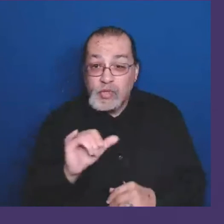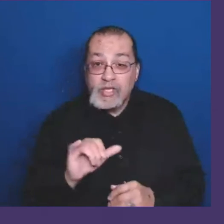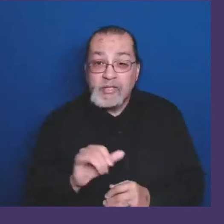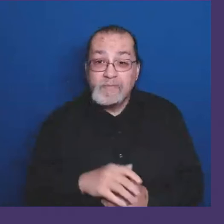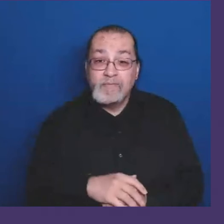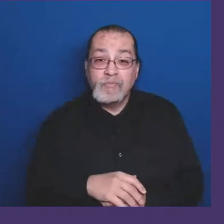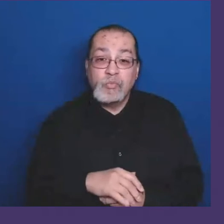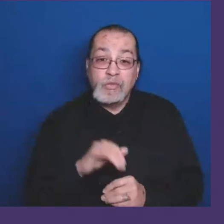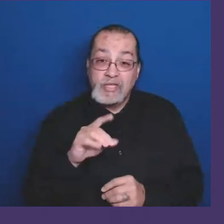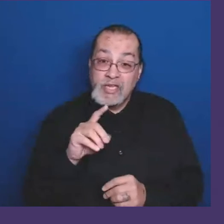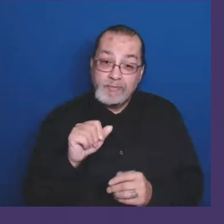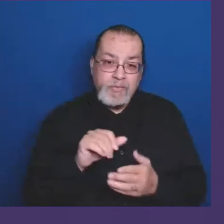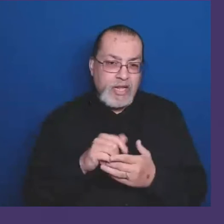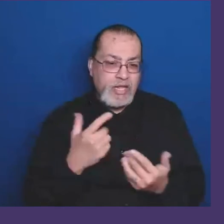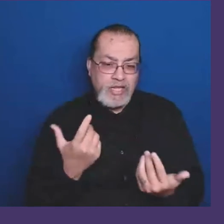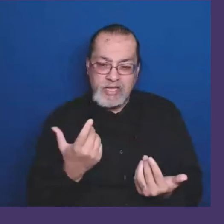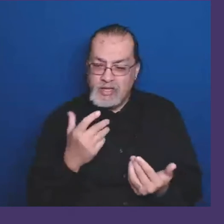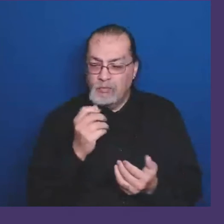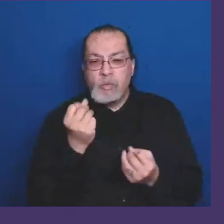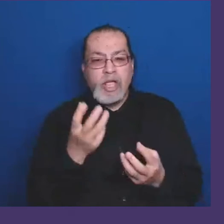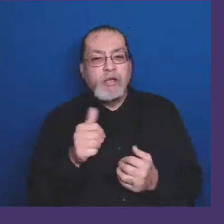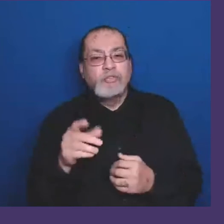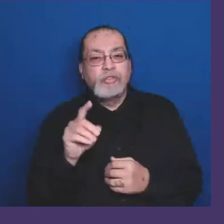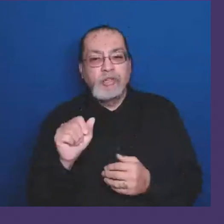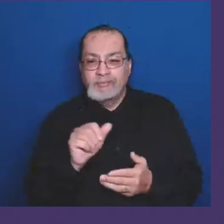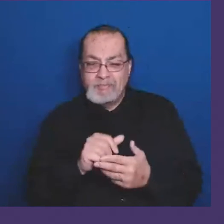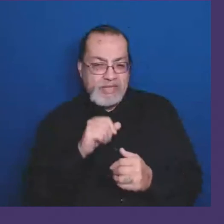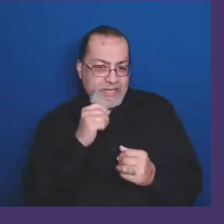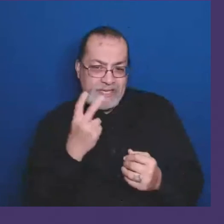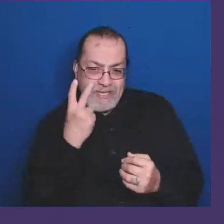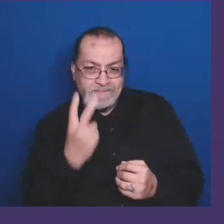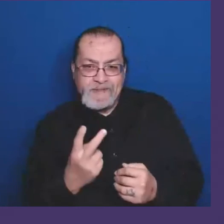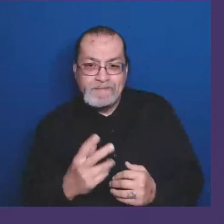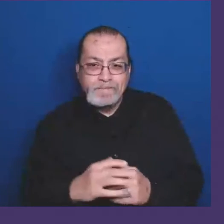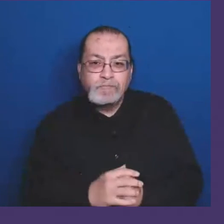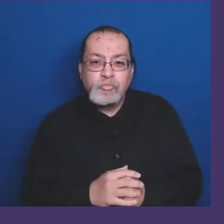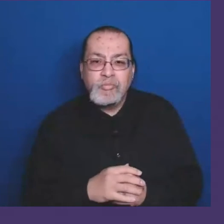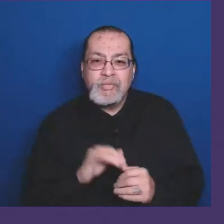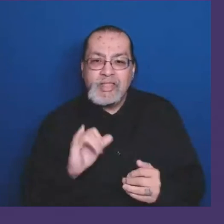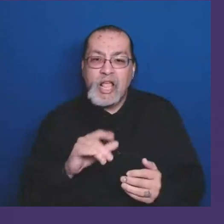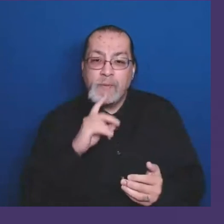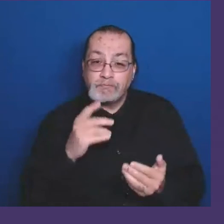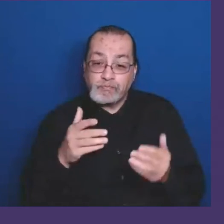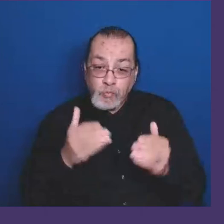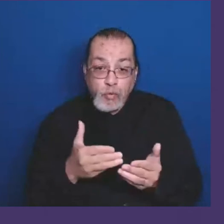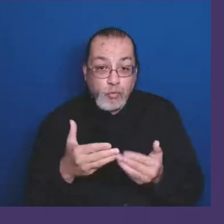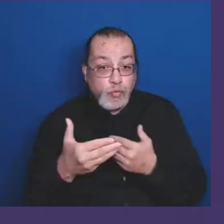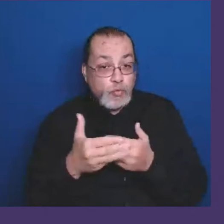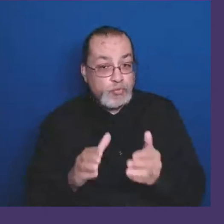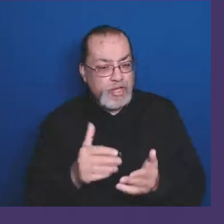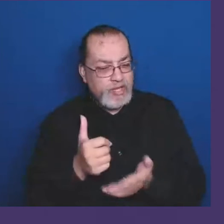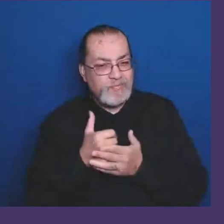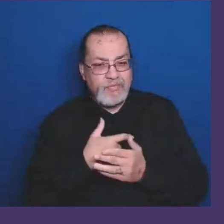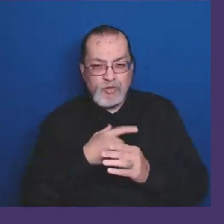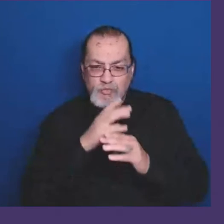feeling overwhelmed or overstimulated in the workplace. These focus rooms allow me to come in and control exactly how much stimulation I'm having.